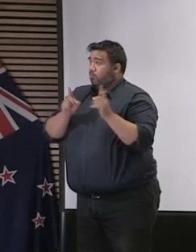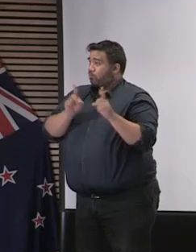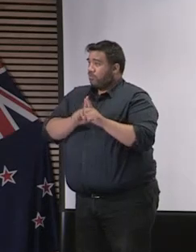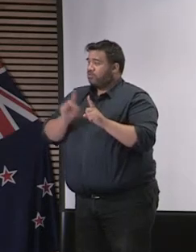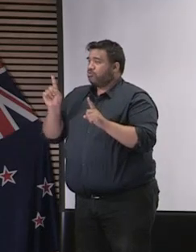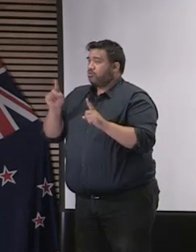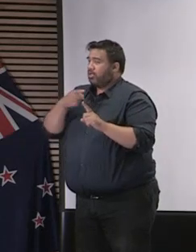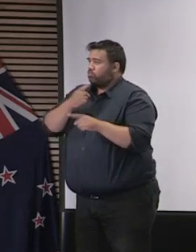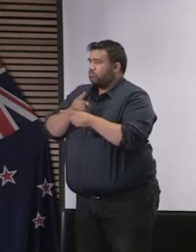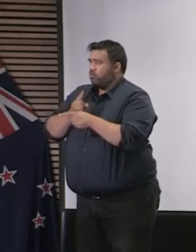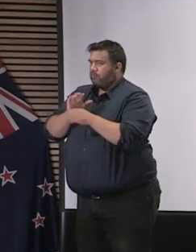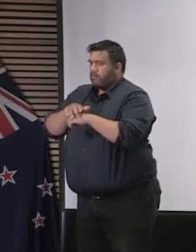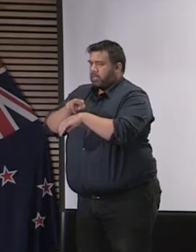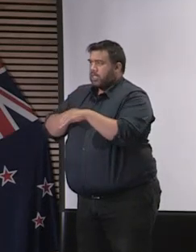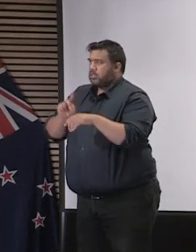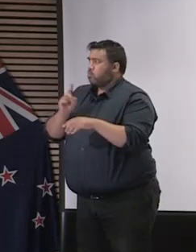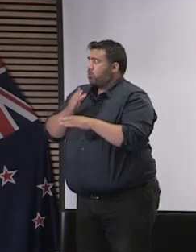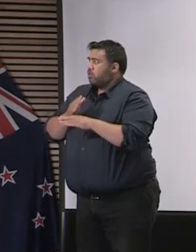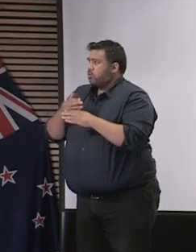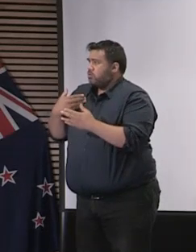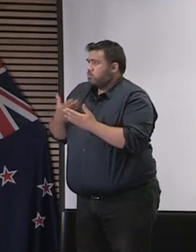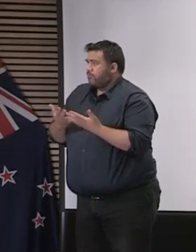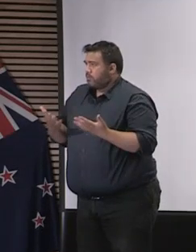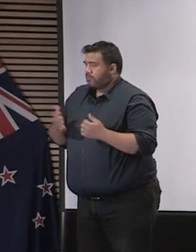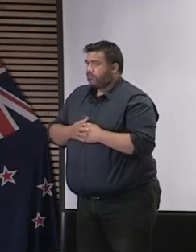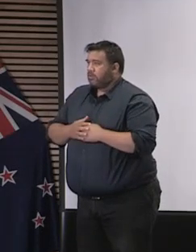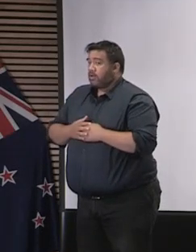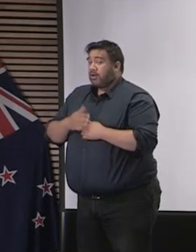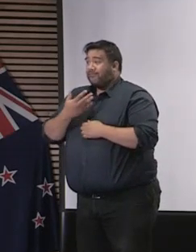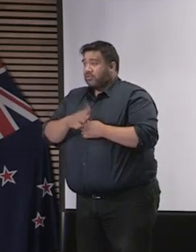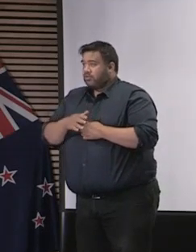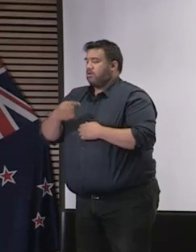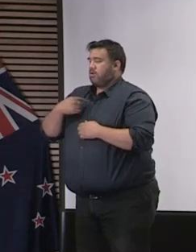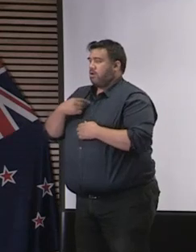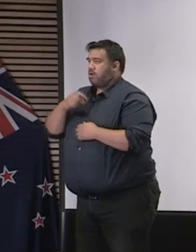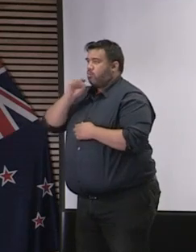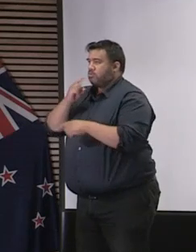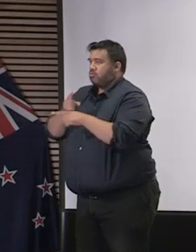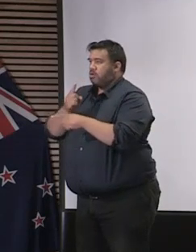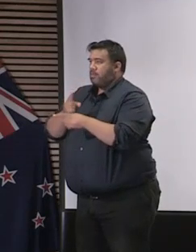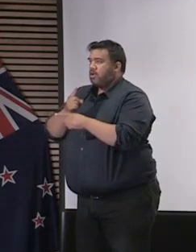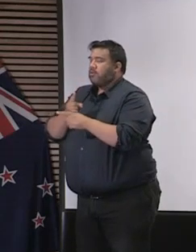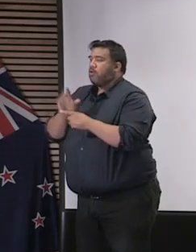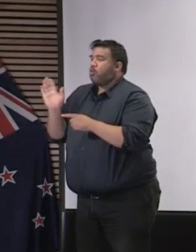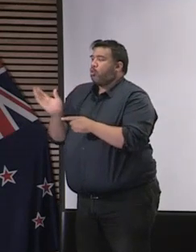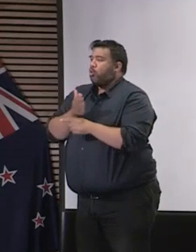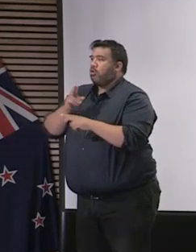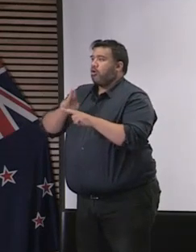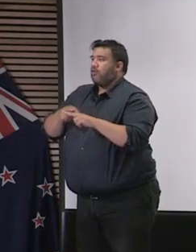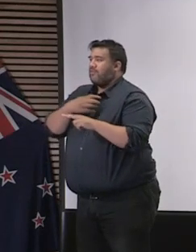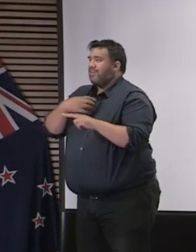Kia Ora. I'm joined by the Police Commissioner who will share the latest on how police are managing the response in the level 4 restrictions.